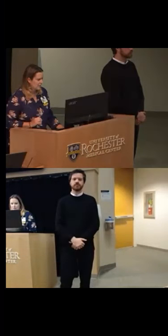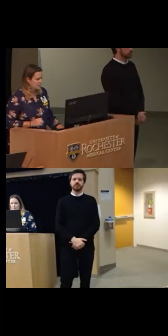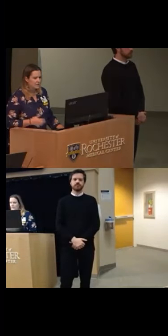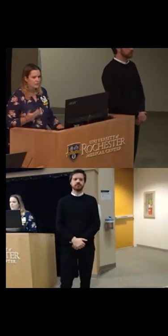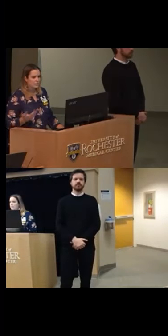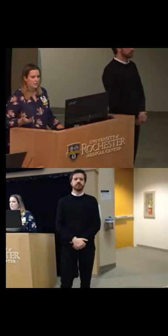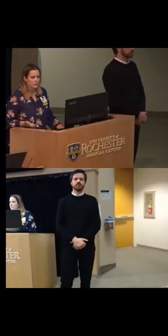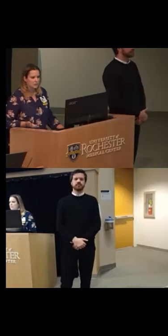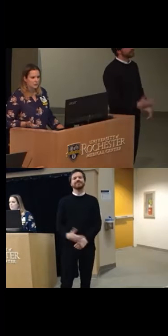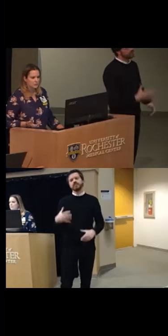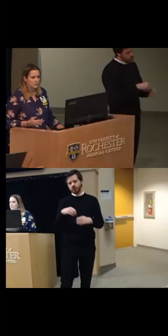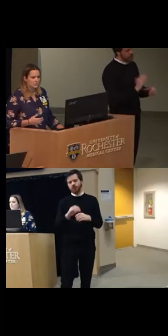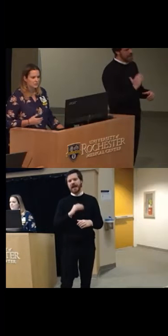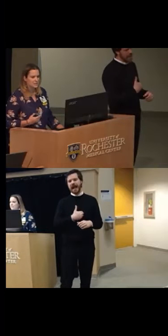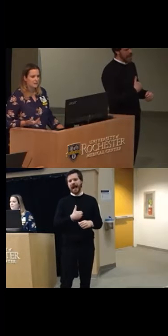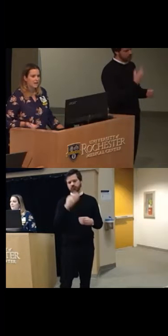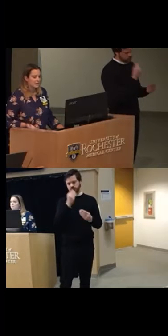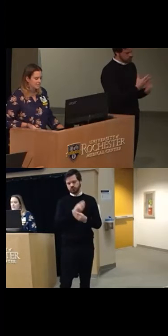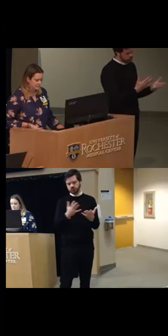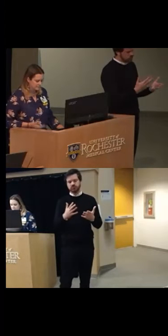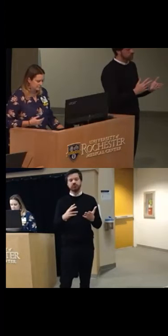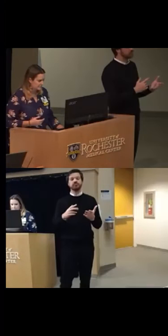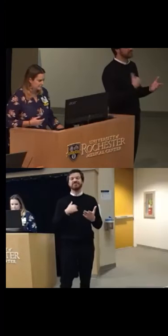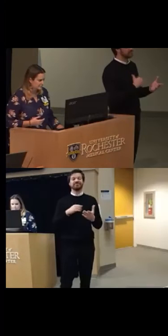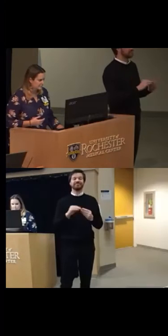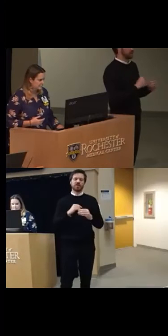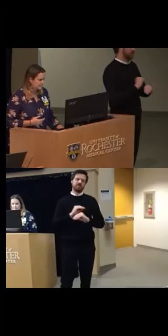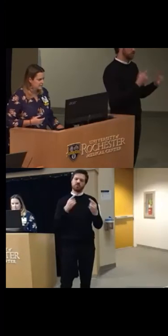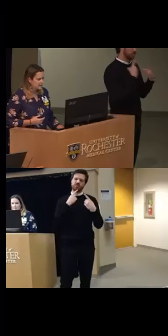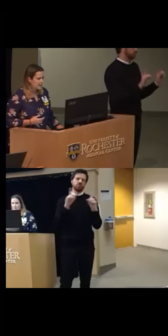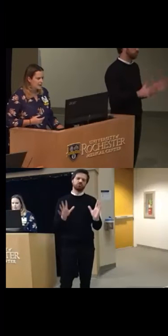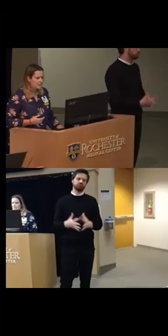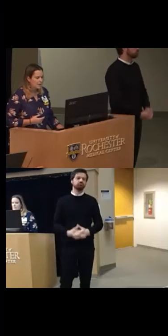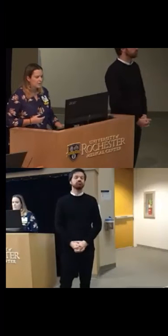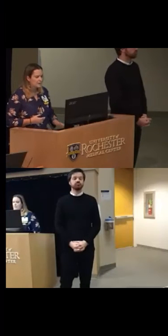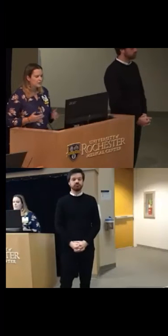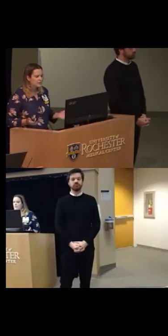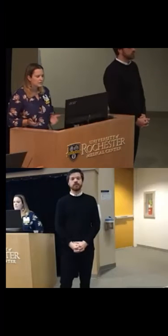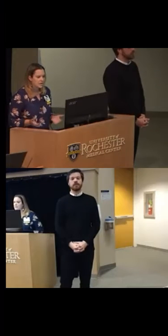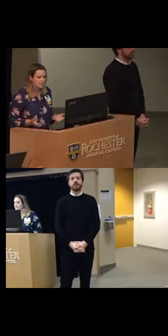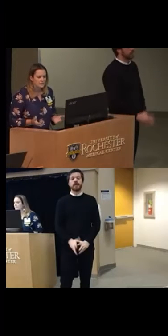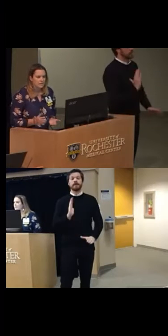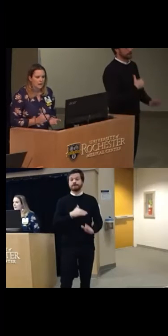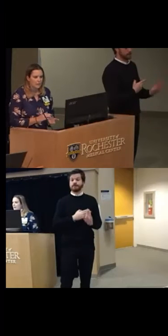okay we included our disclosures simply to say that we have none um and our main objectives today